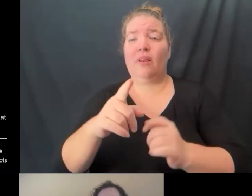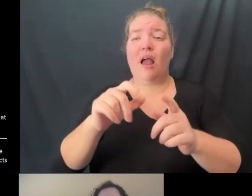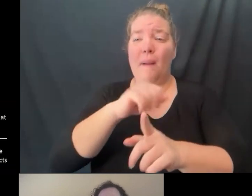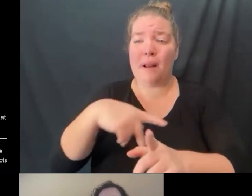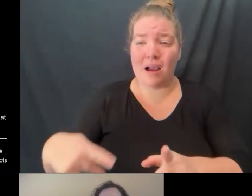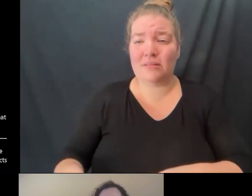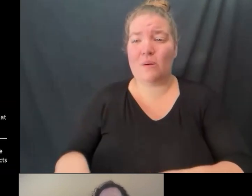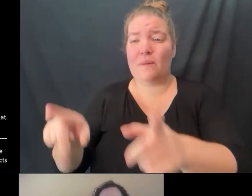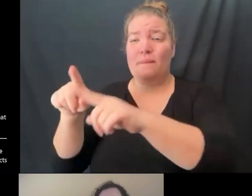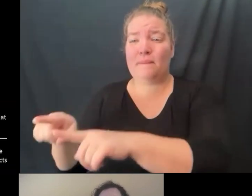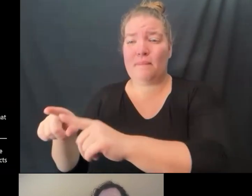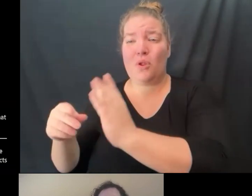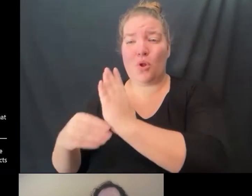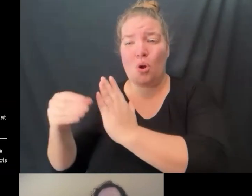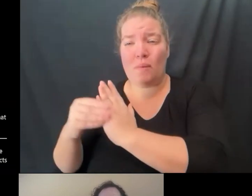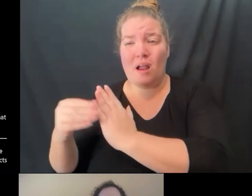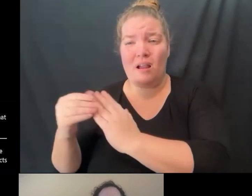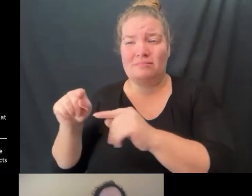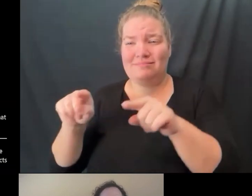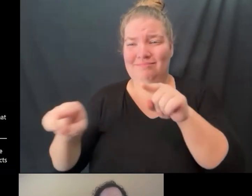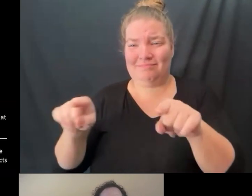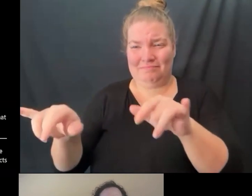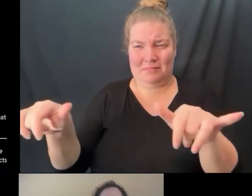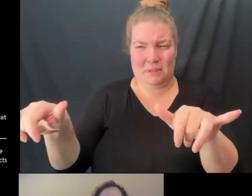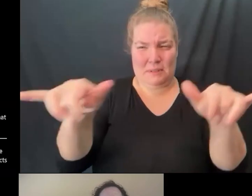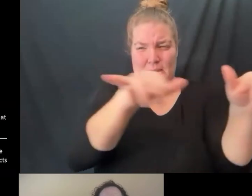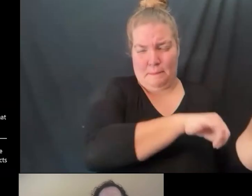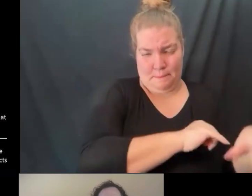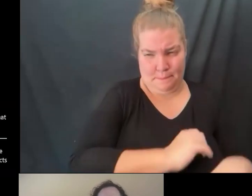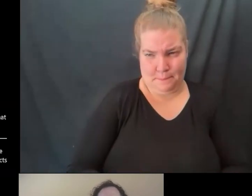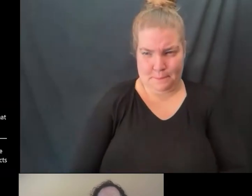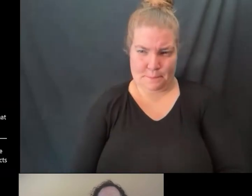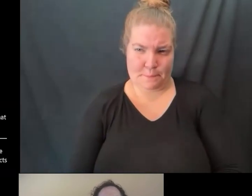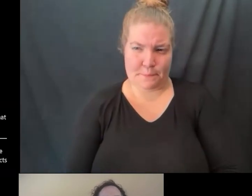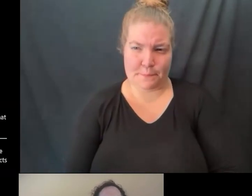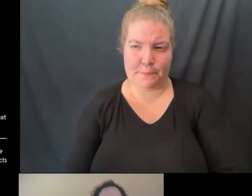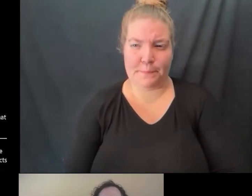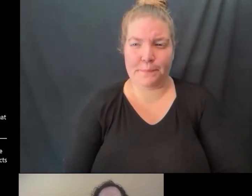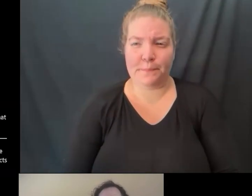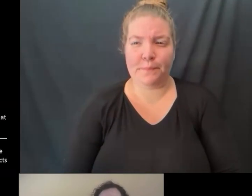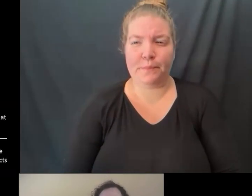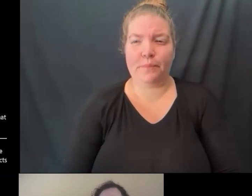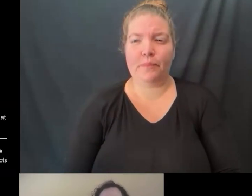almost the same for the apps and it's almost same for the documents. So Clause 4 is a really special thing